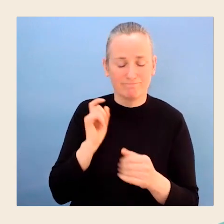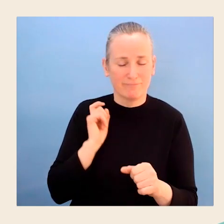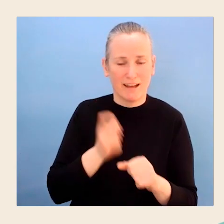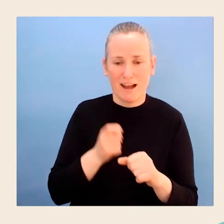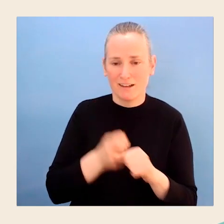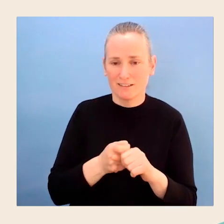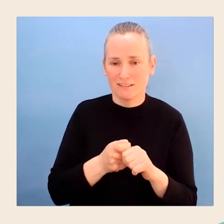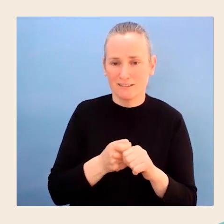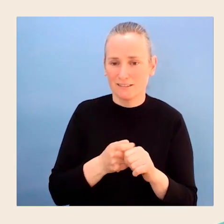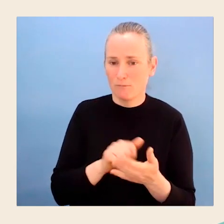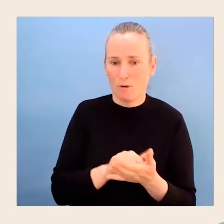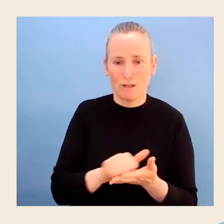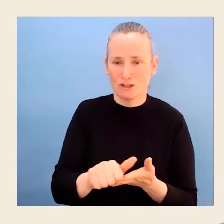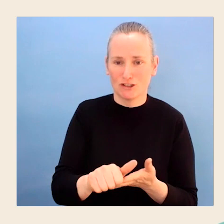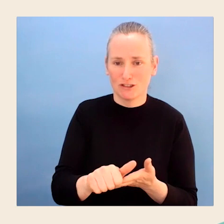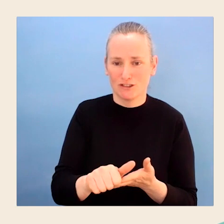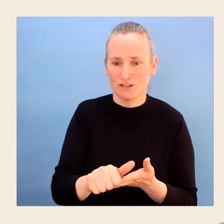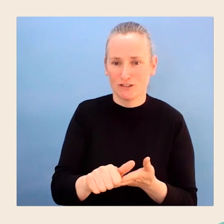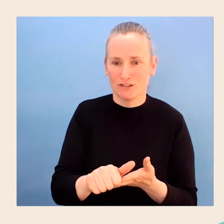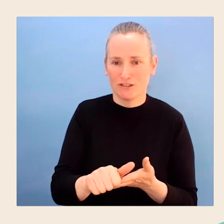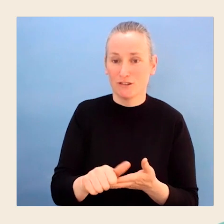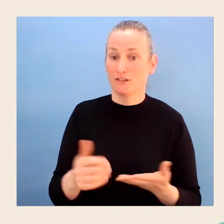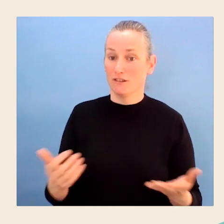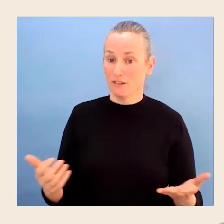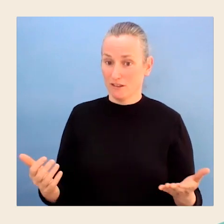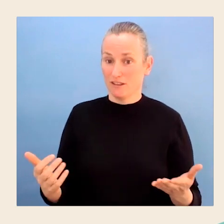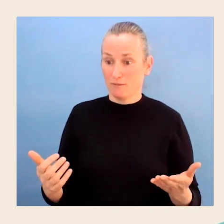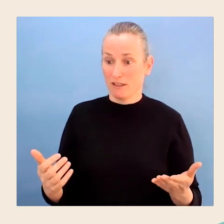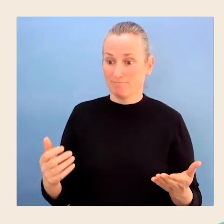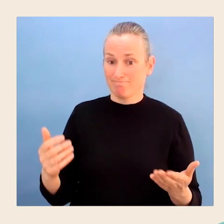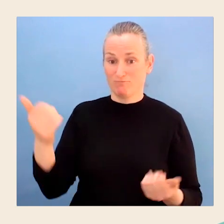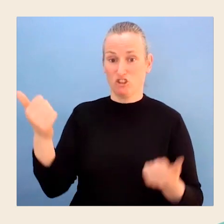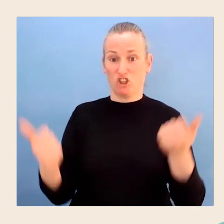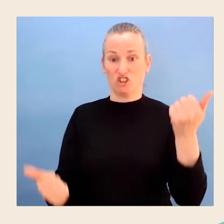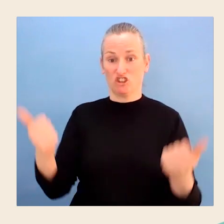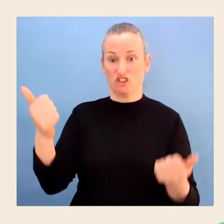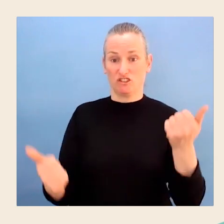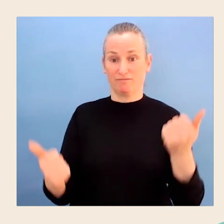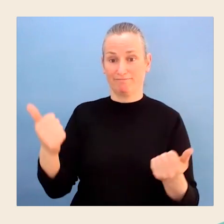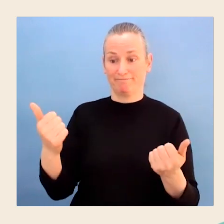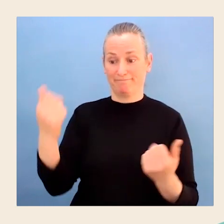Because the judgment in terms of the presumptions, exactly what you just said,